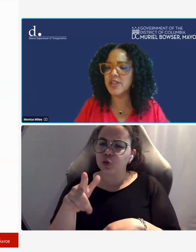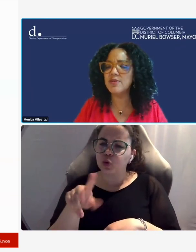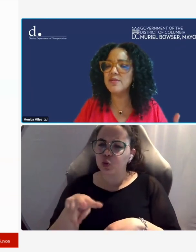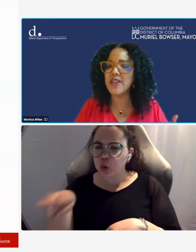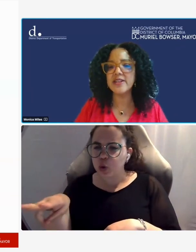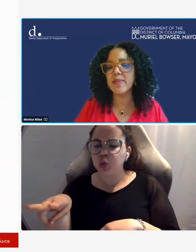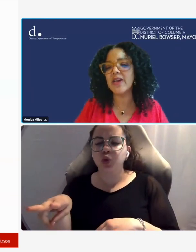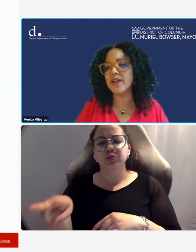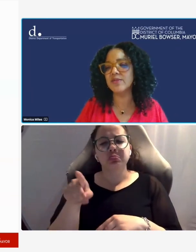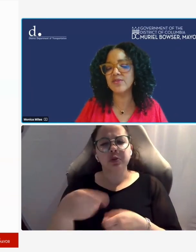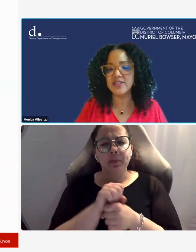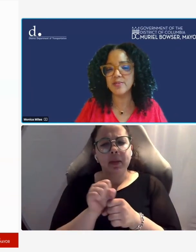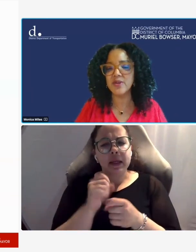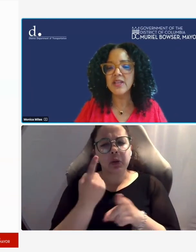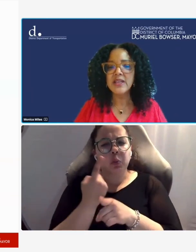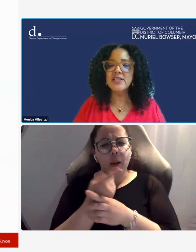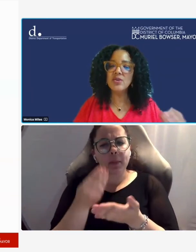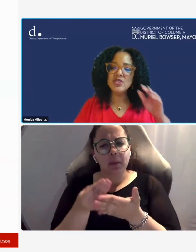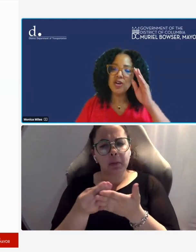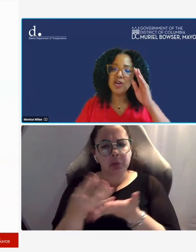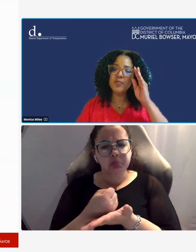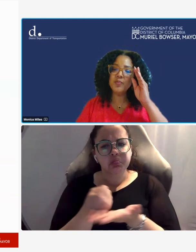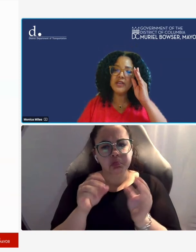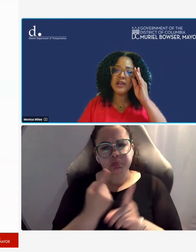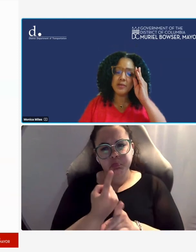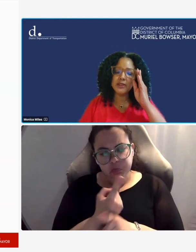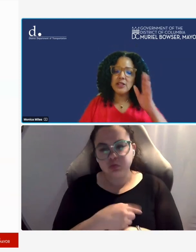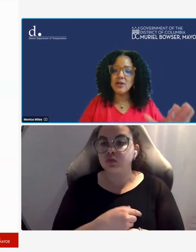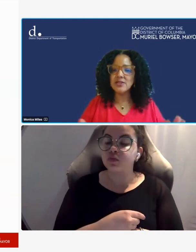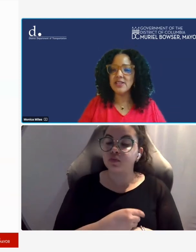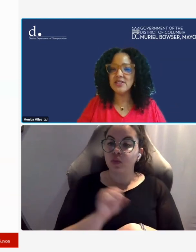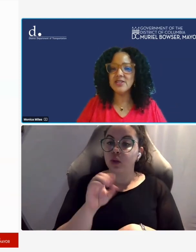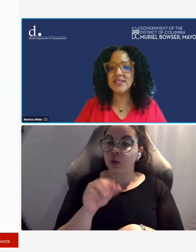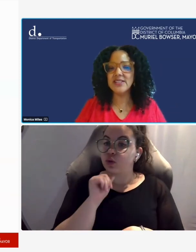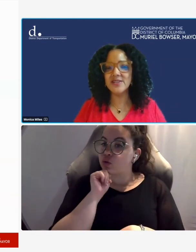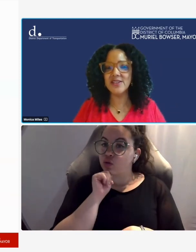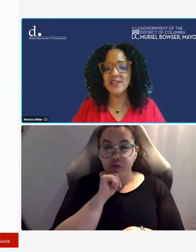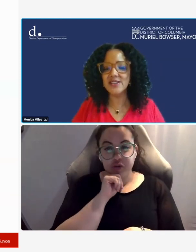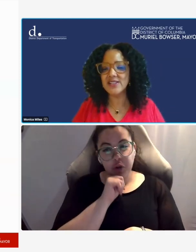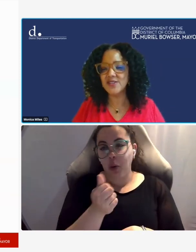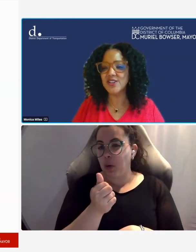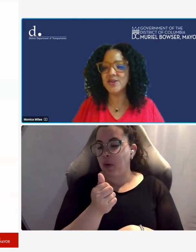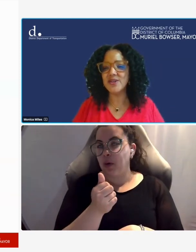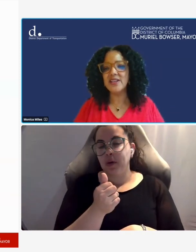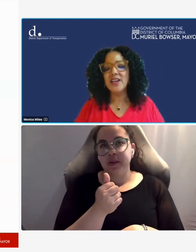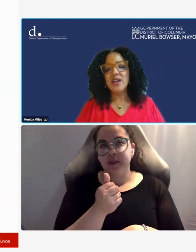making an amount that was reasonable so don't be lulled into the sense in a sense of security uh